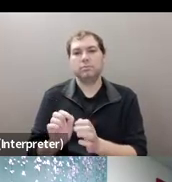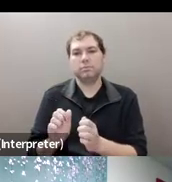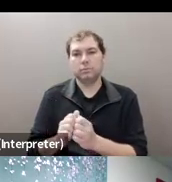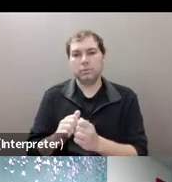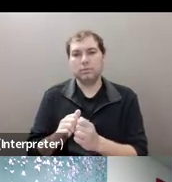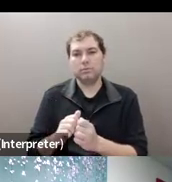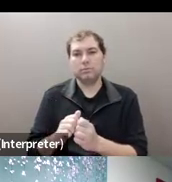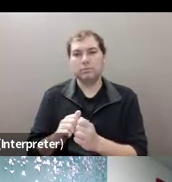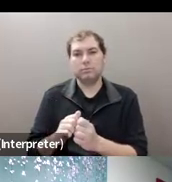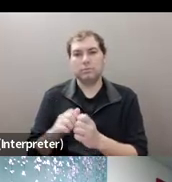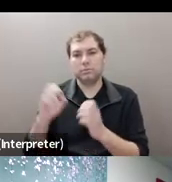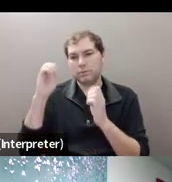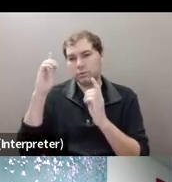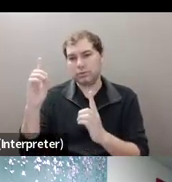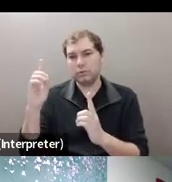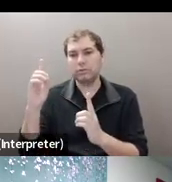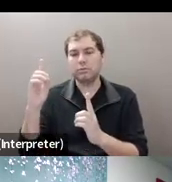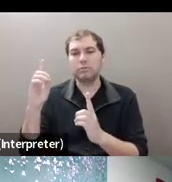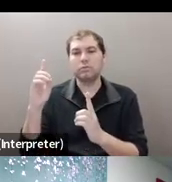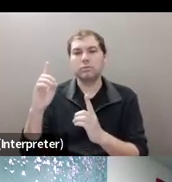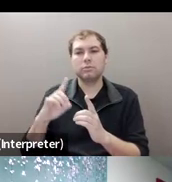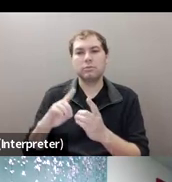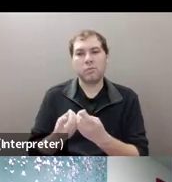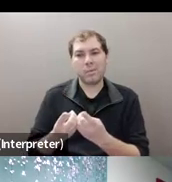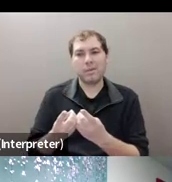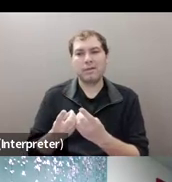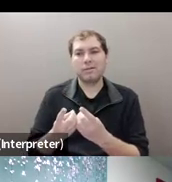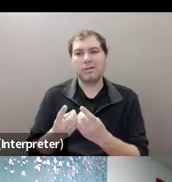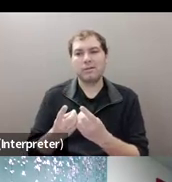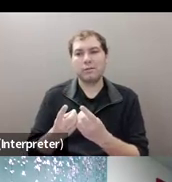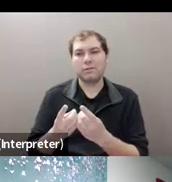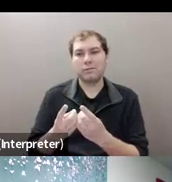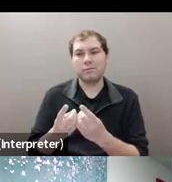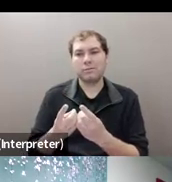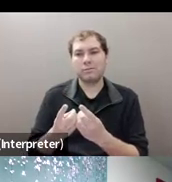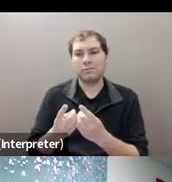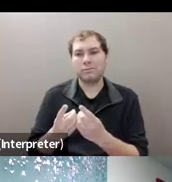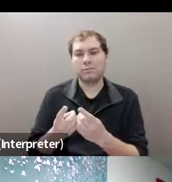17036717673: poster 17036717673: this timeframe from from Hs